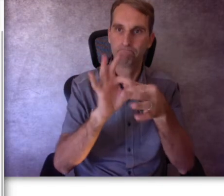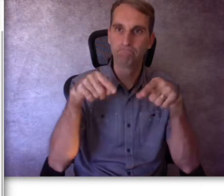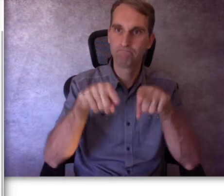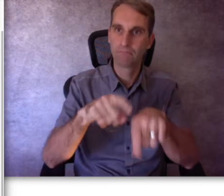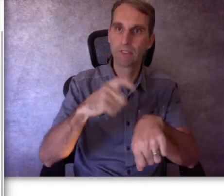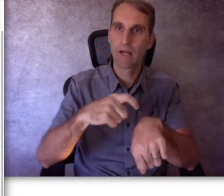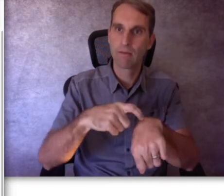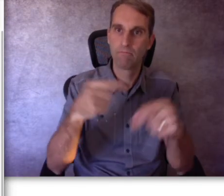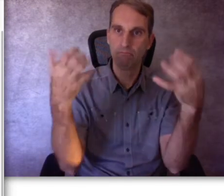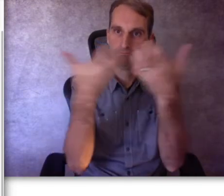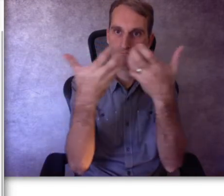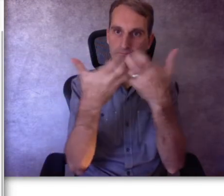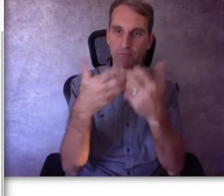You can see that it also has an associated slide.